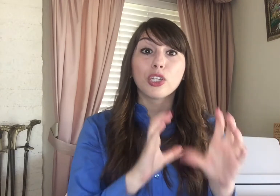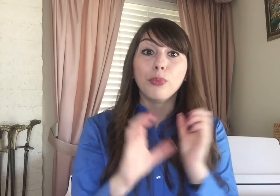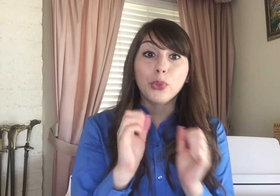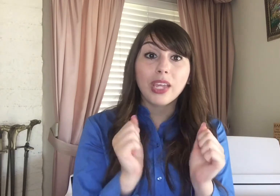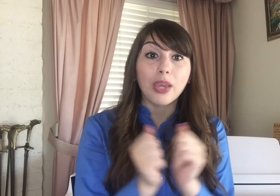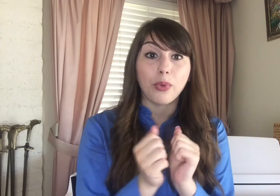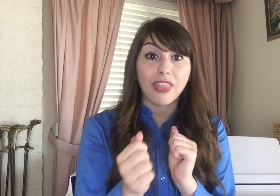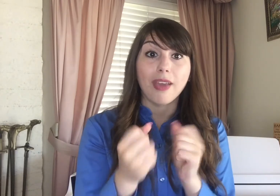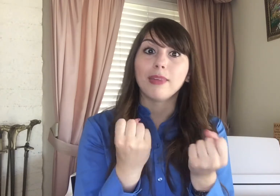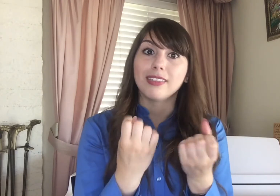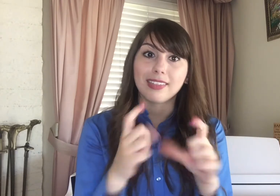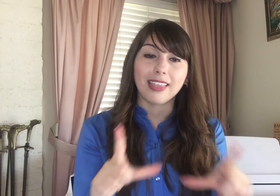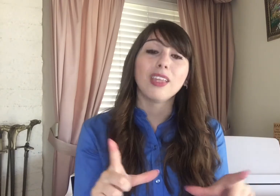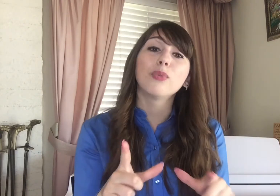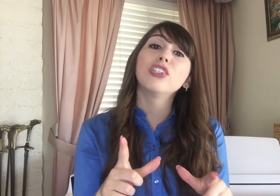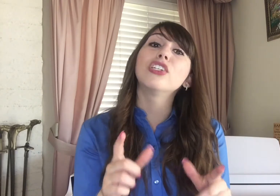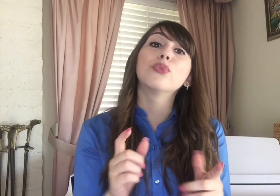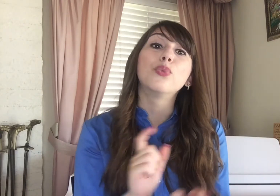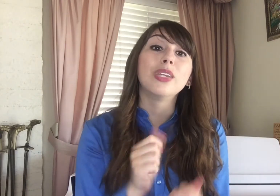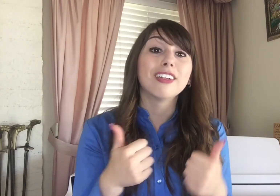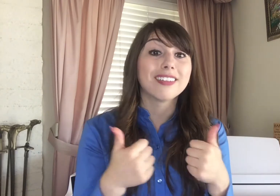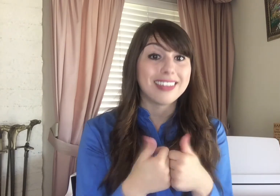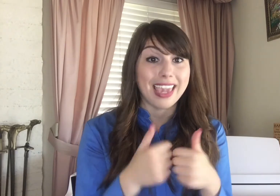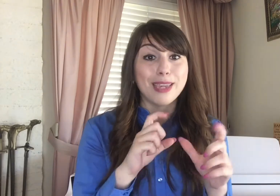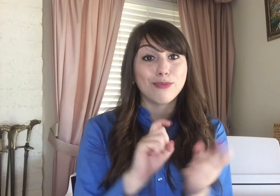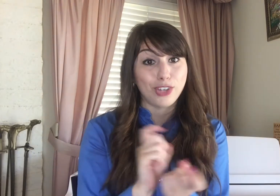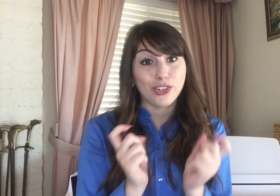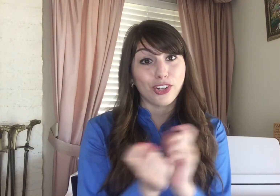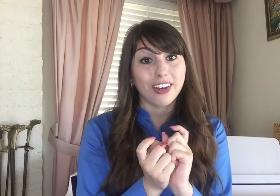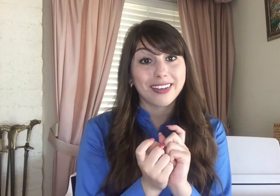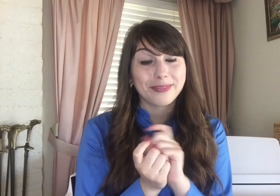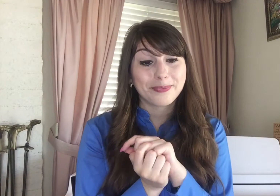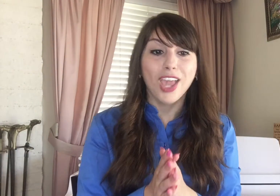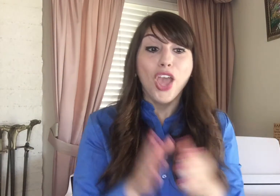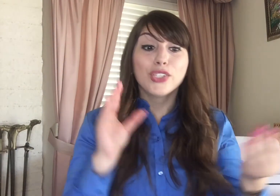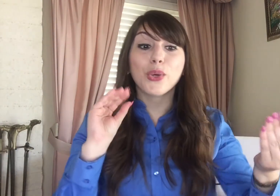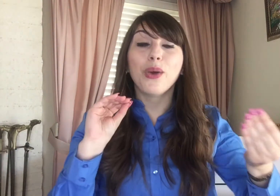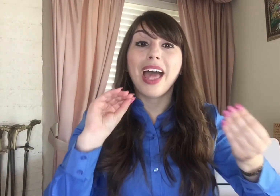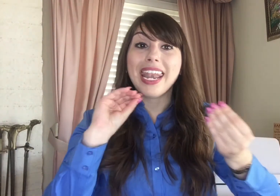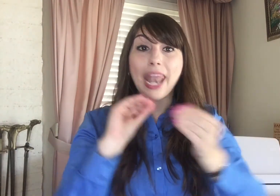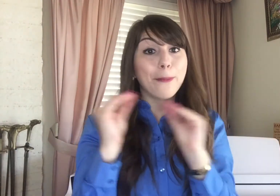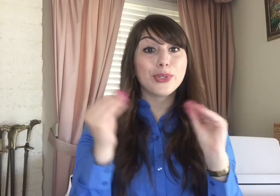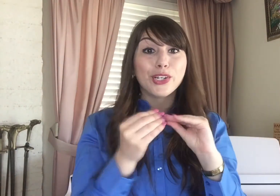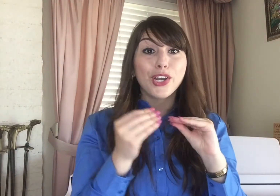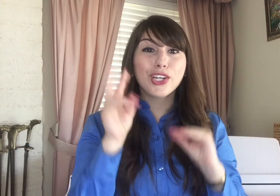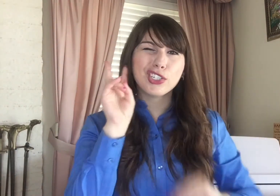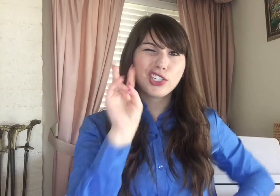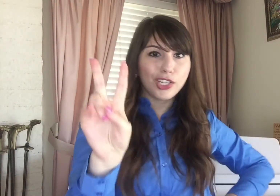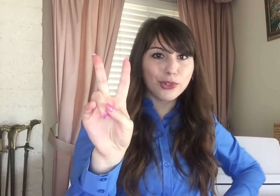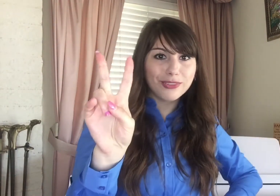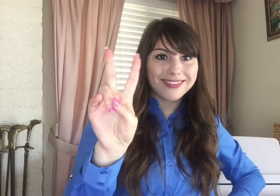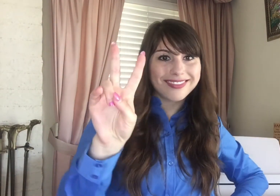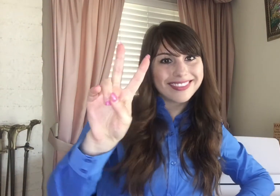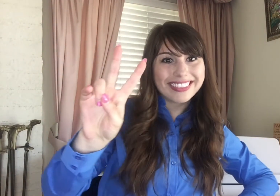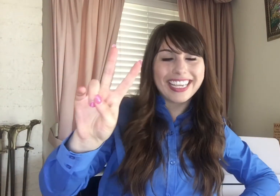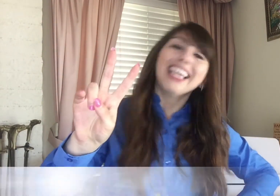communicate with them in sign language, is a real game-changer. So, number two is